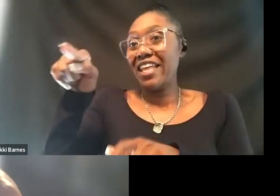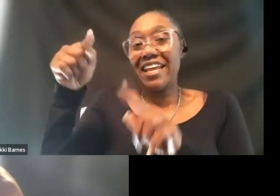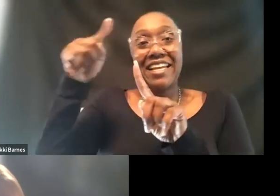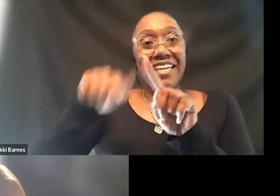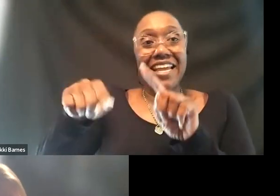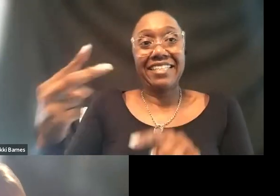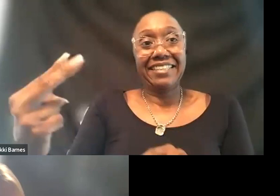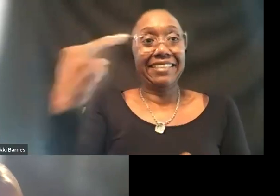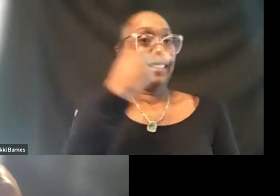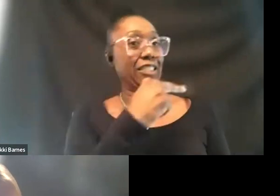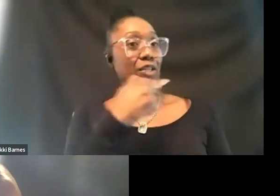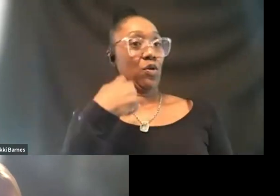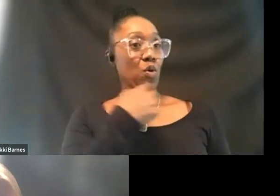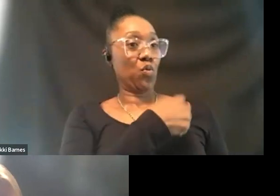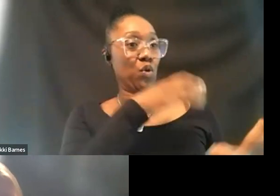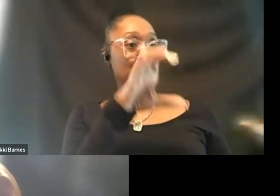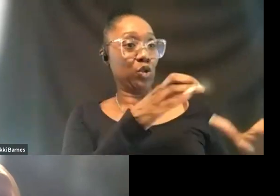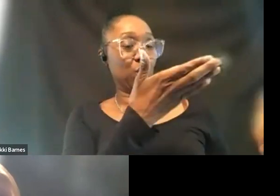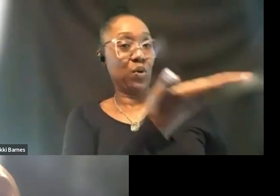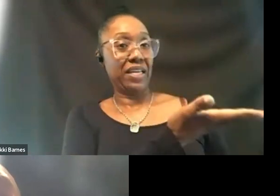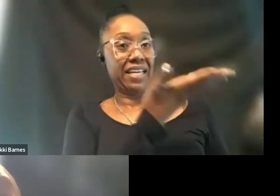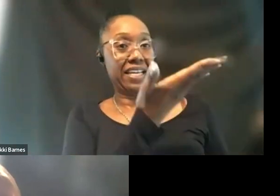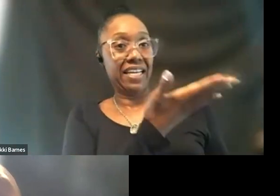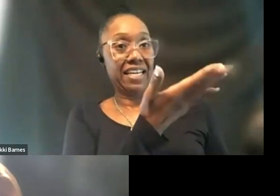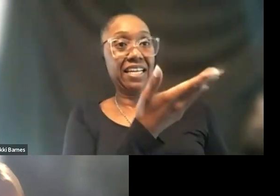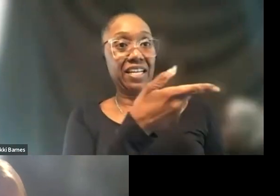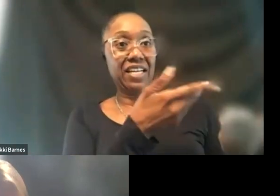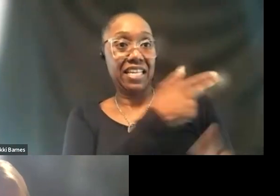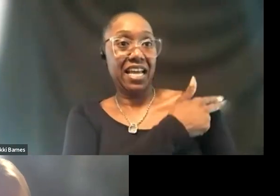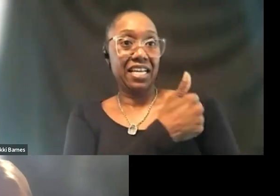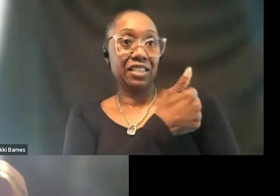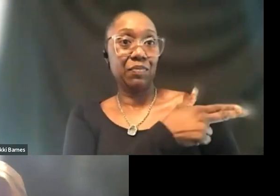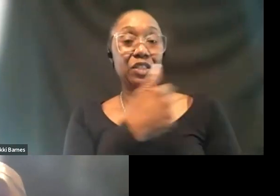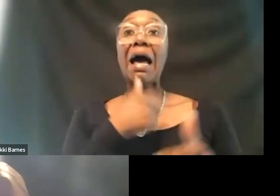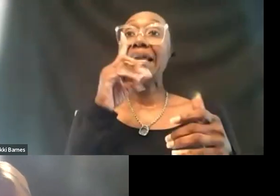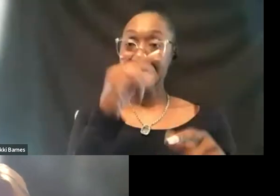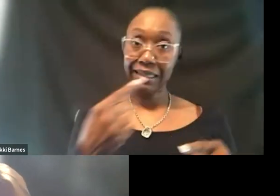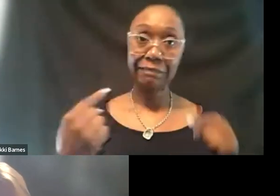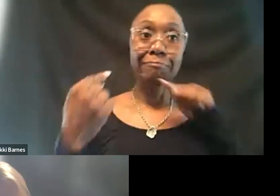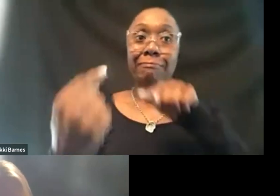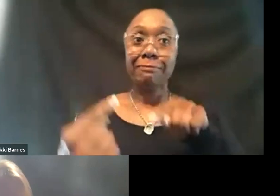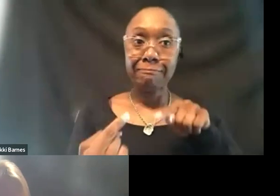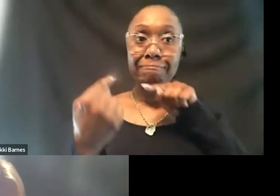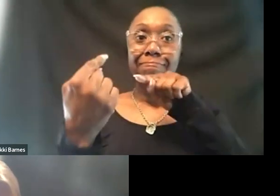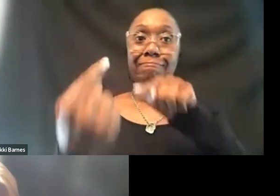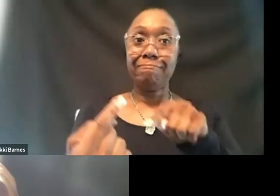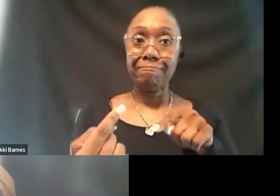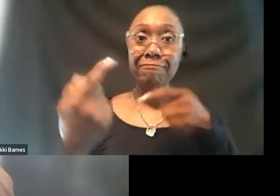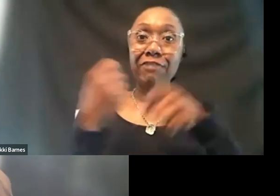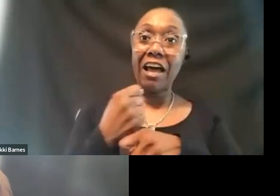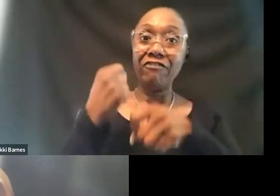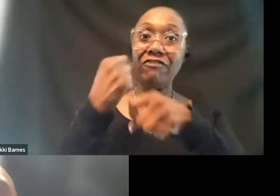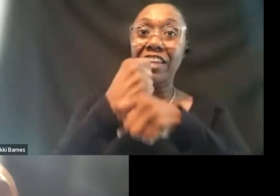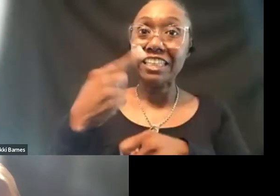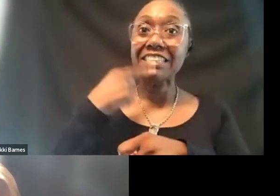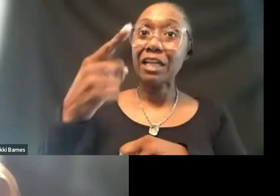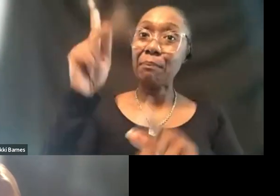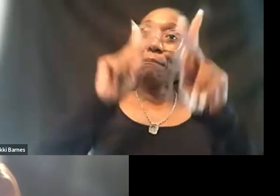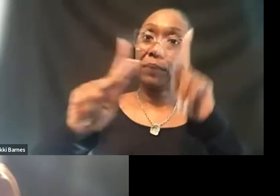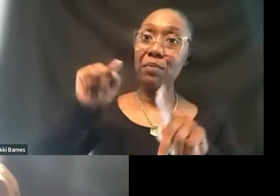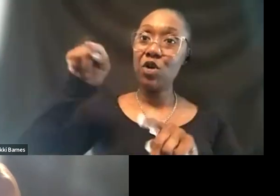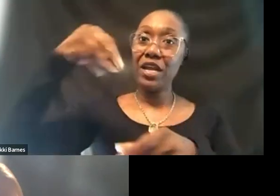That's a huge barrier to Karen something I've definitely fought many battles on is a trying to make sure that our patients who are incarcerated also get the care that they need.